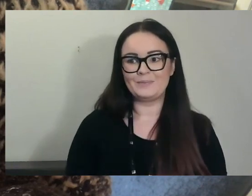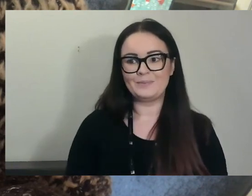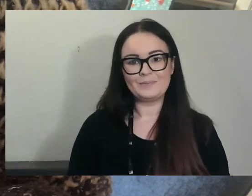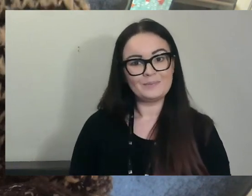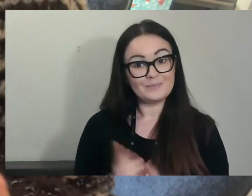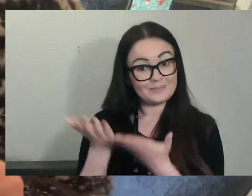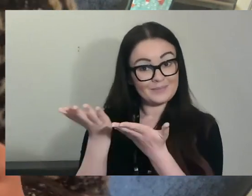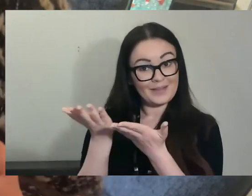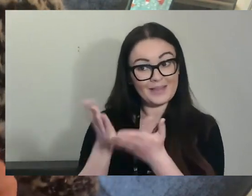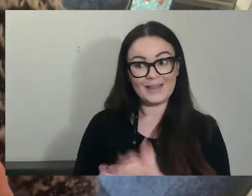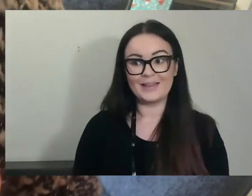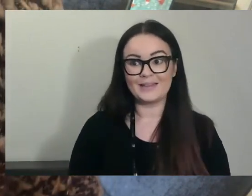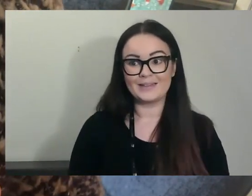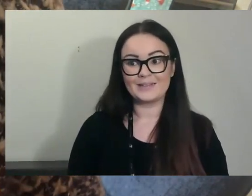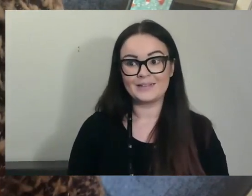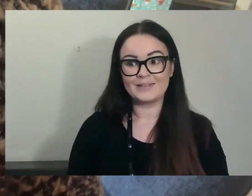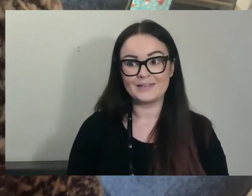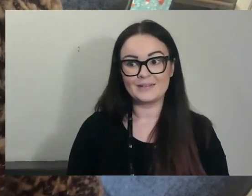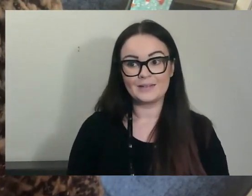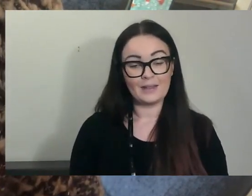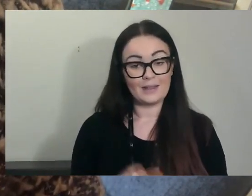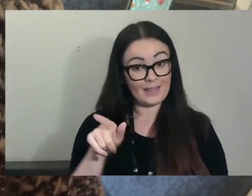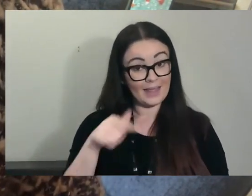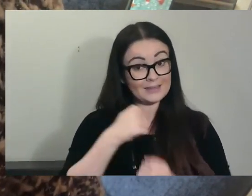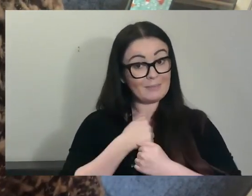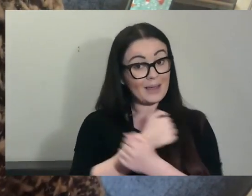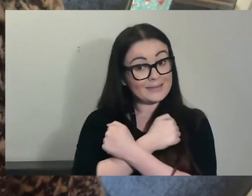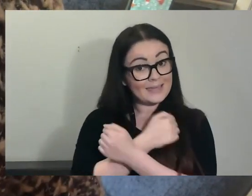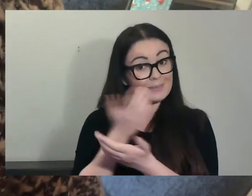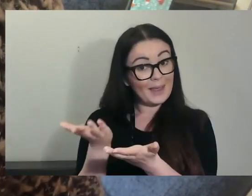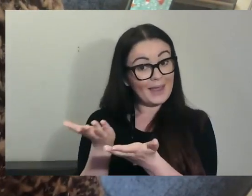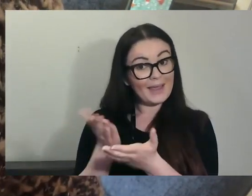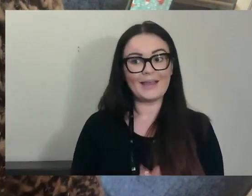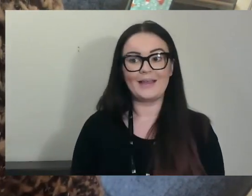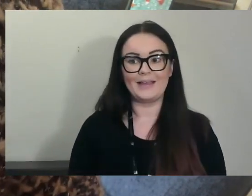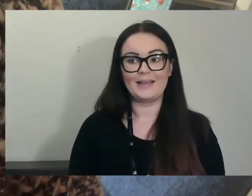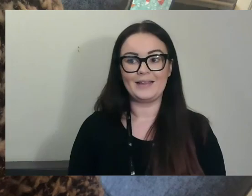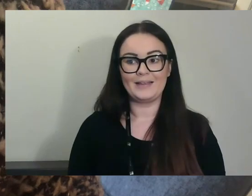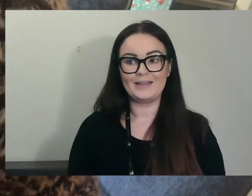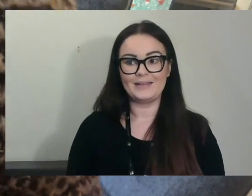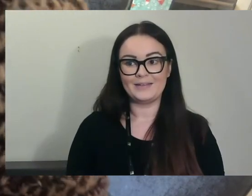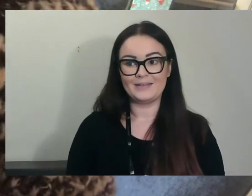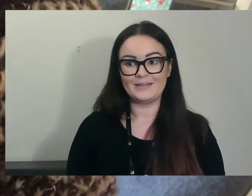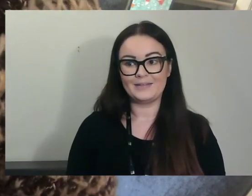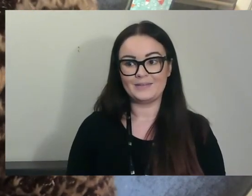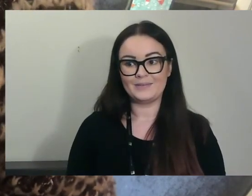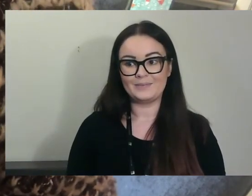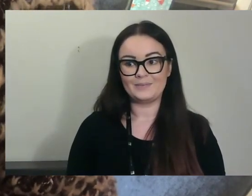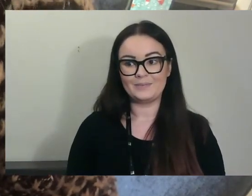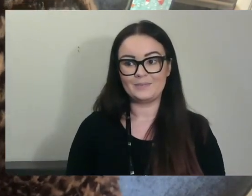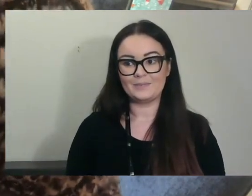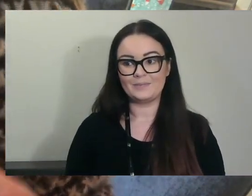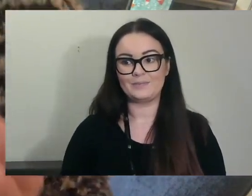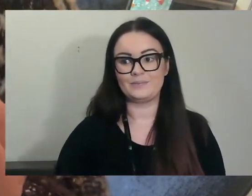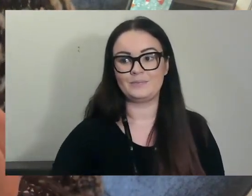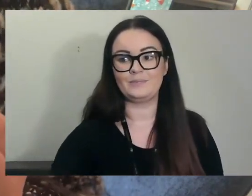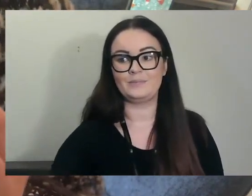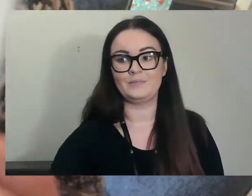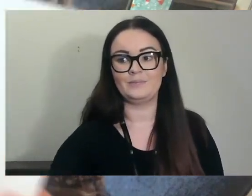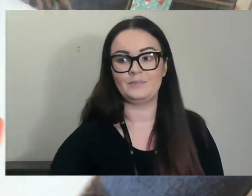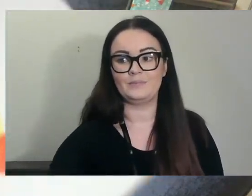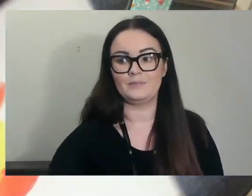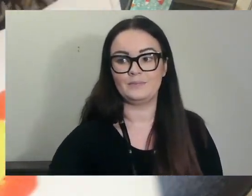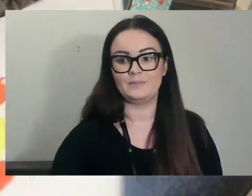and up like that and there is my teddy bear